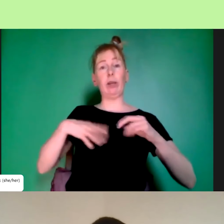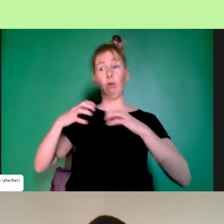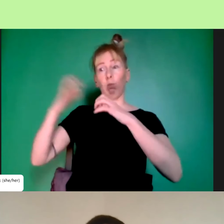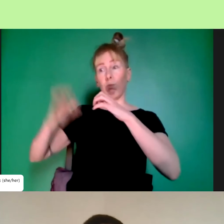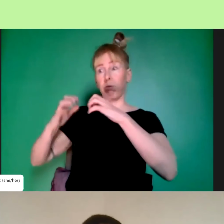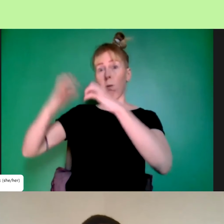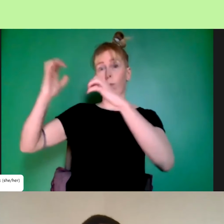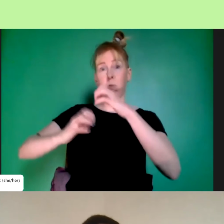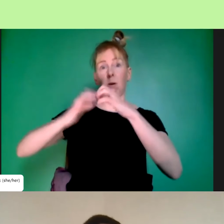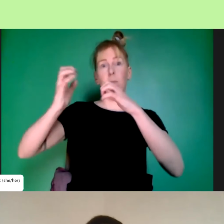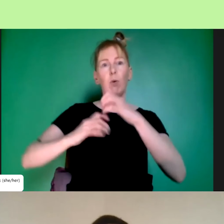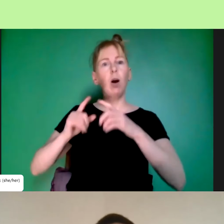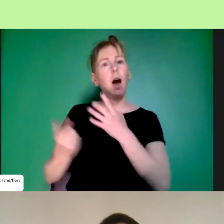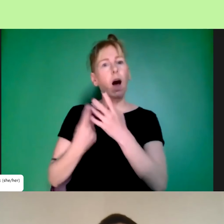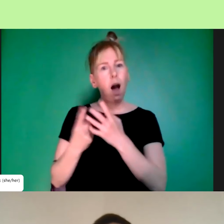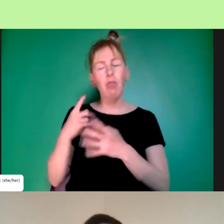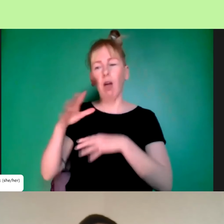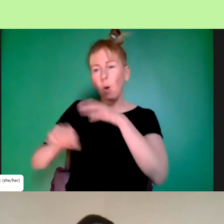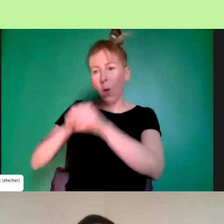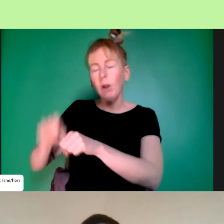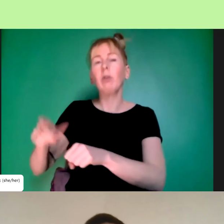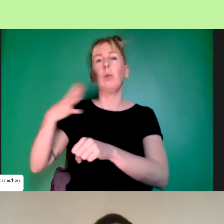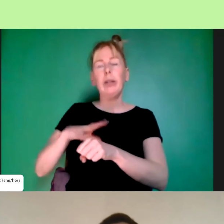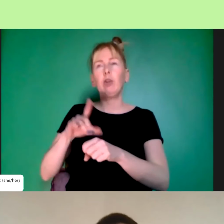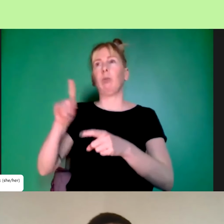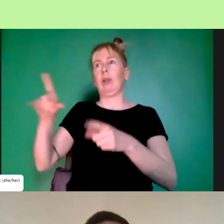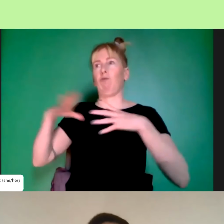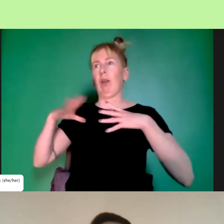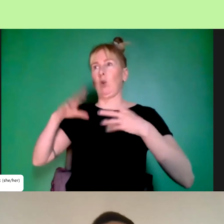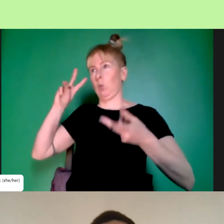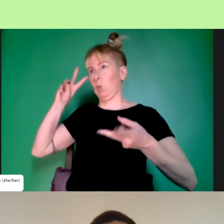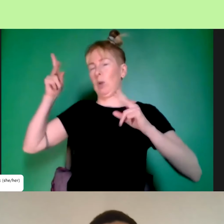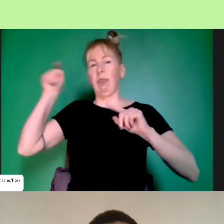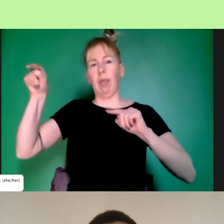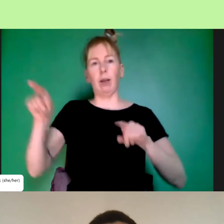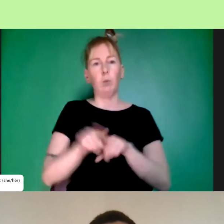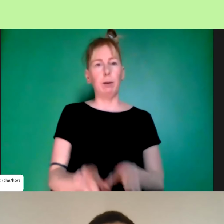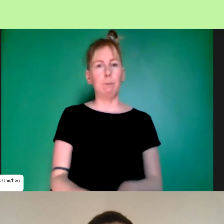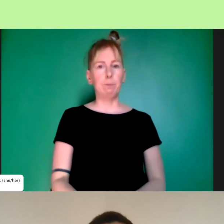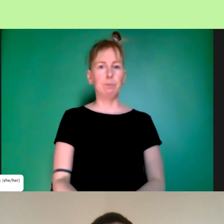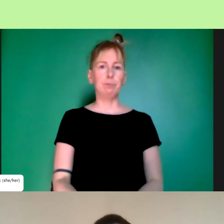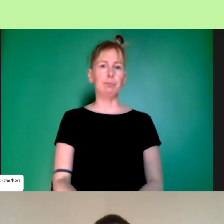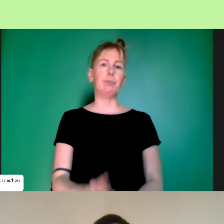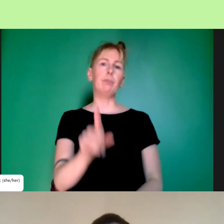But I'm sorry, that was just a just a little offering there. Khanyisile?